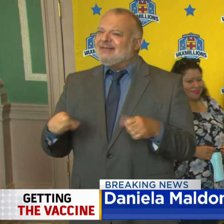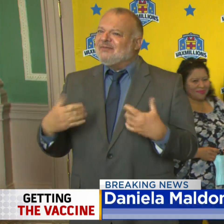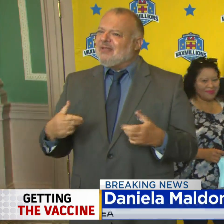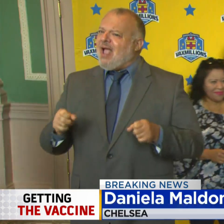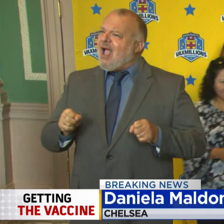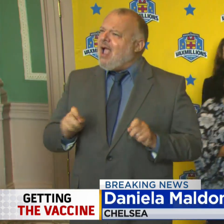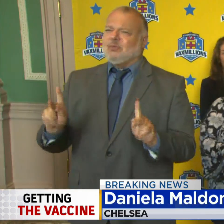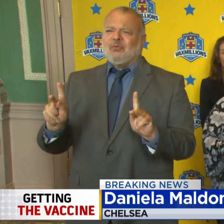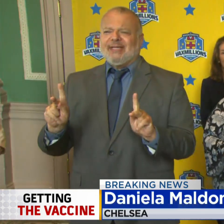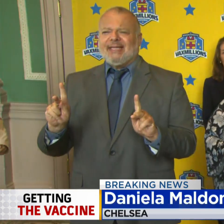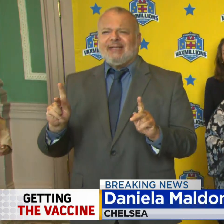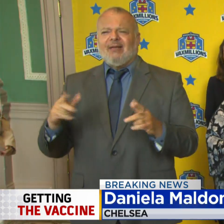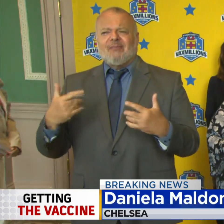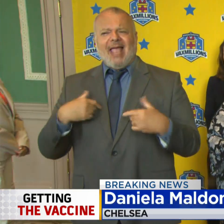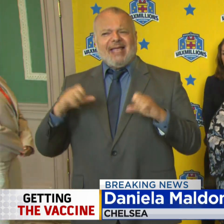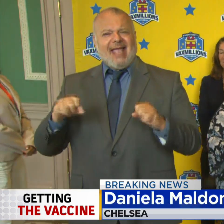MALDONADO FROM CHELSEA WON THE